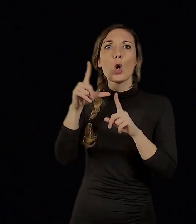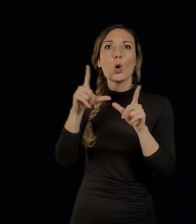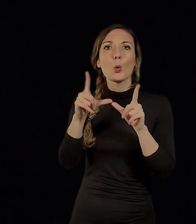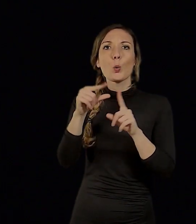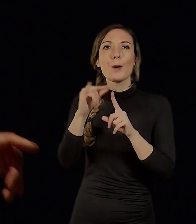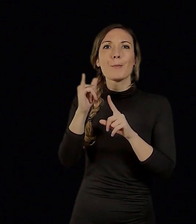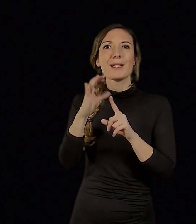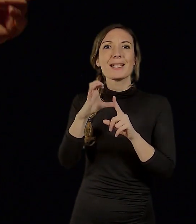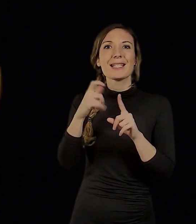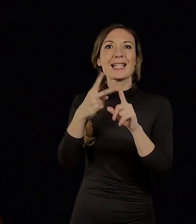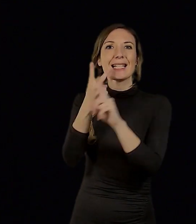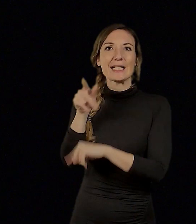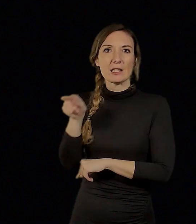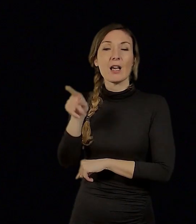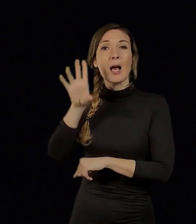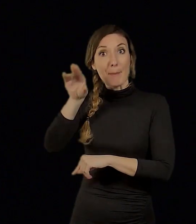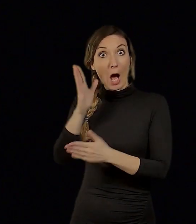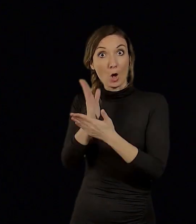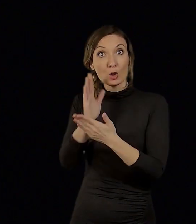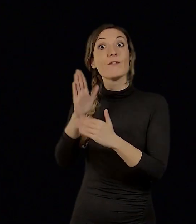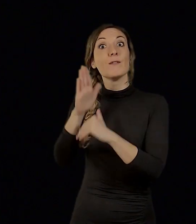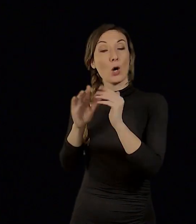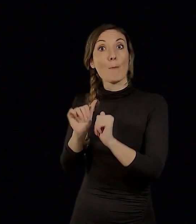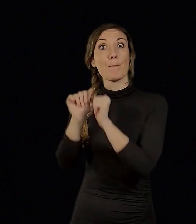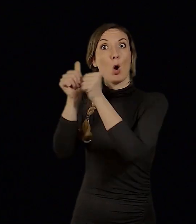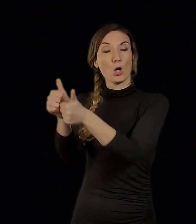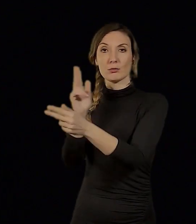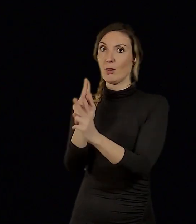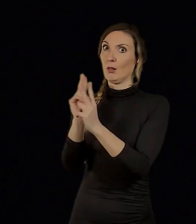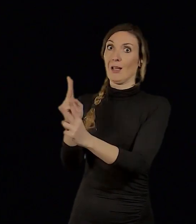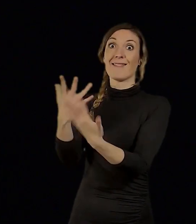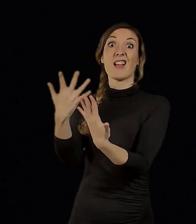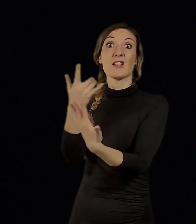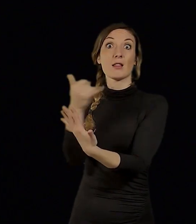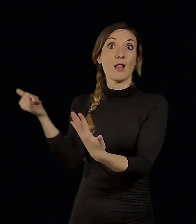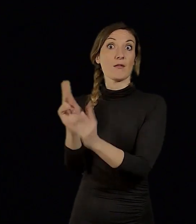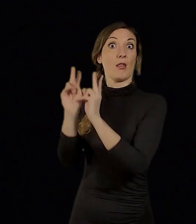so that all these projects could actually just